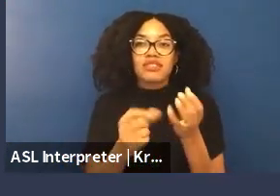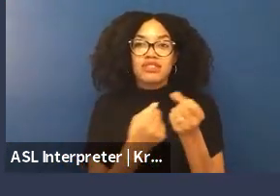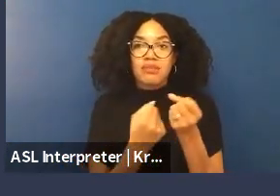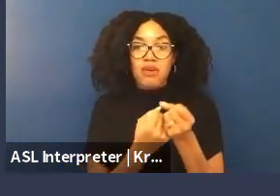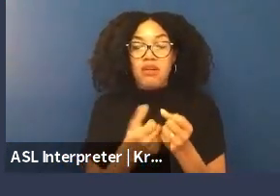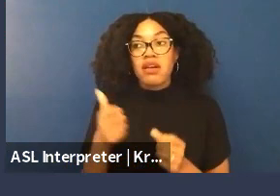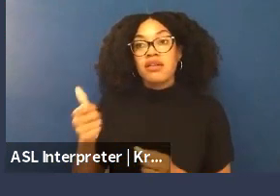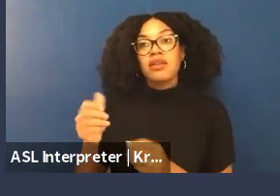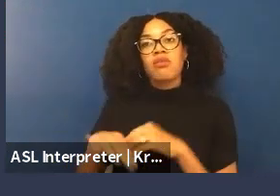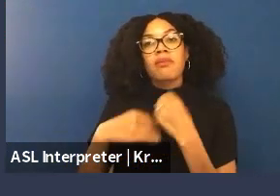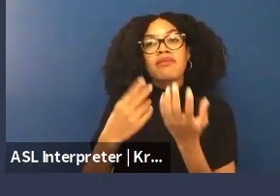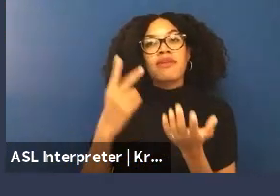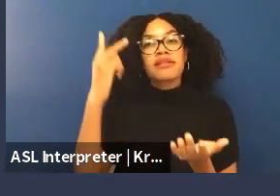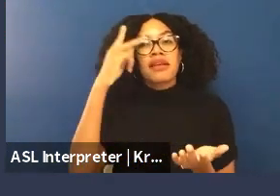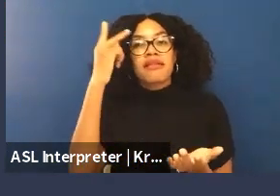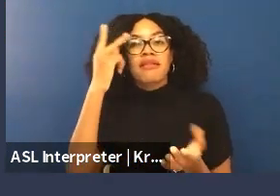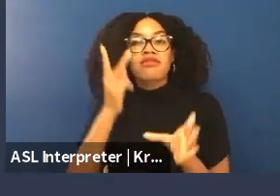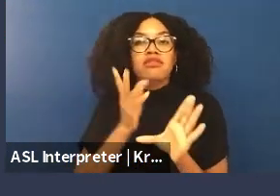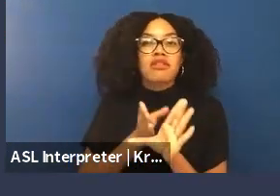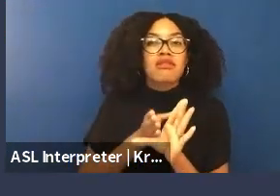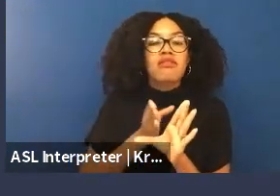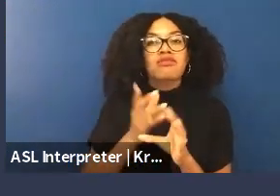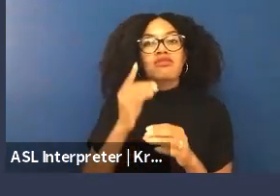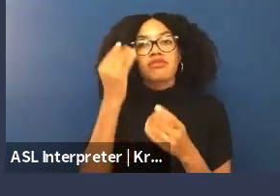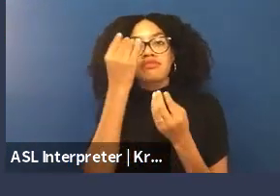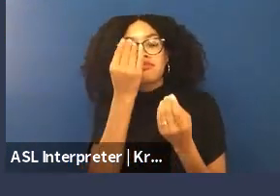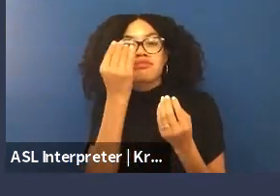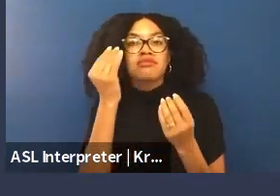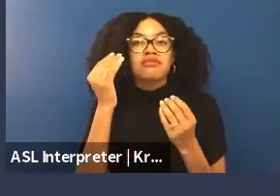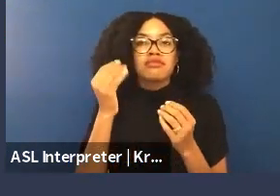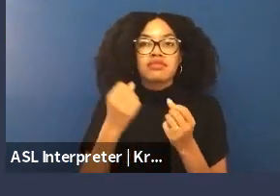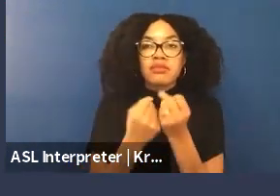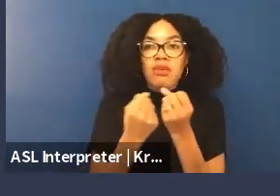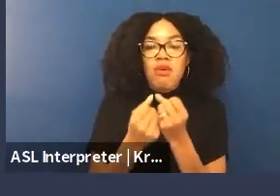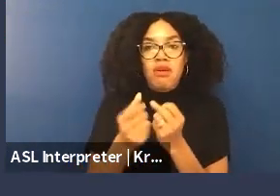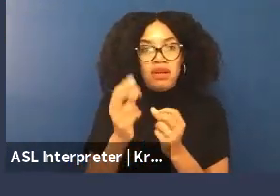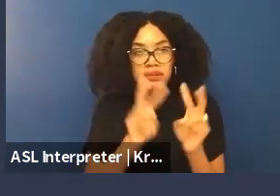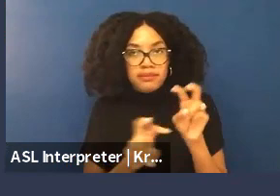and support for dissertation writers, while at the same time, I would provide the writing support.